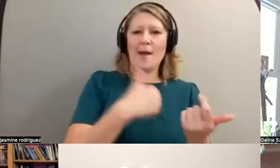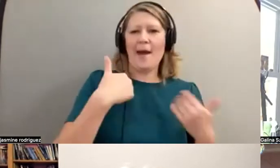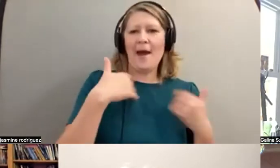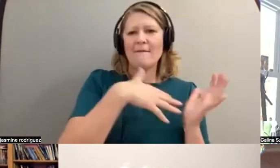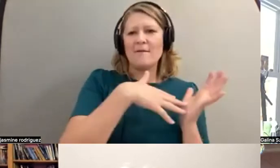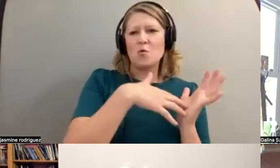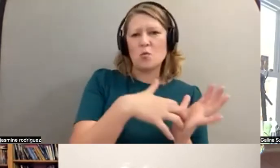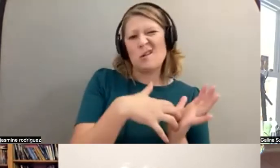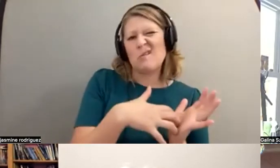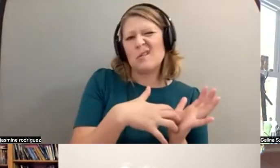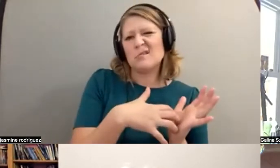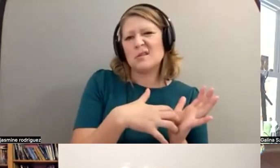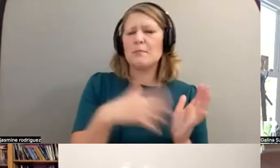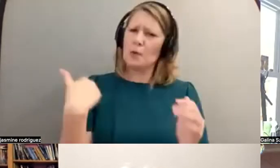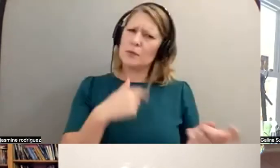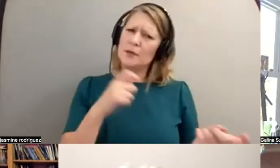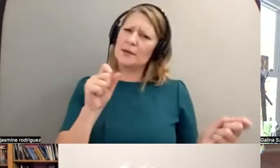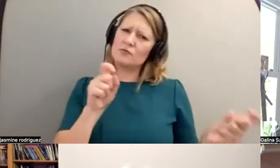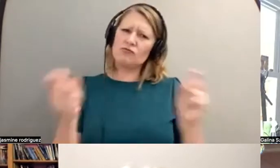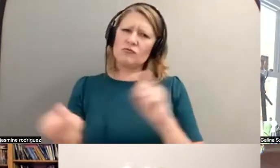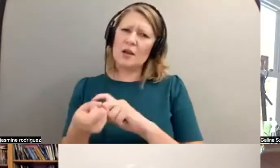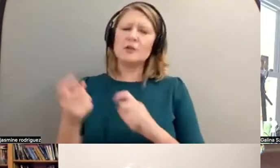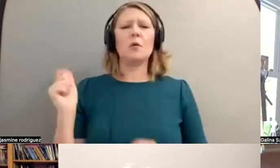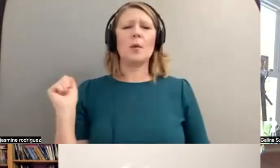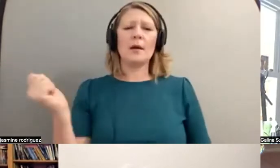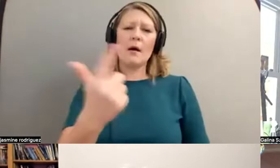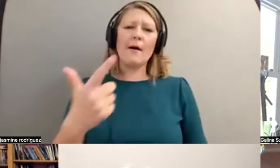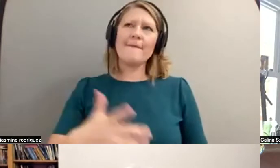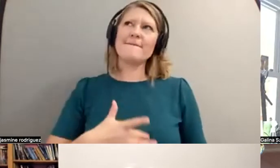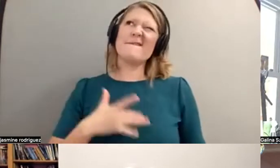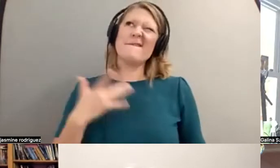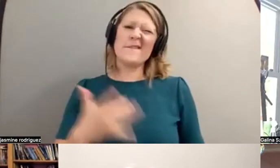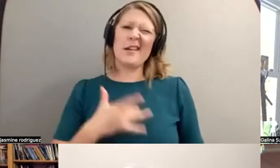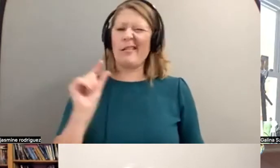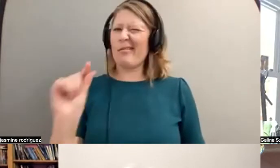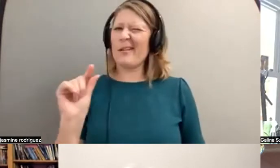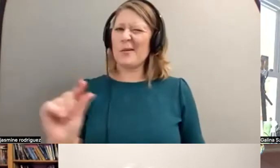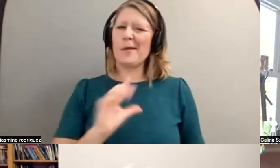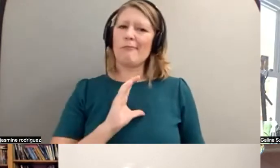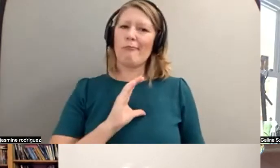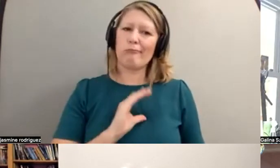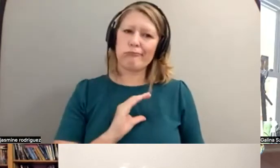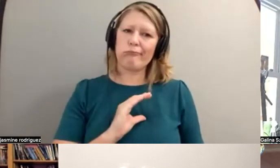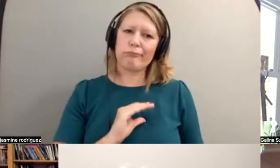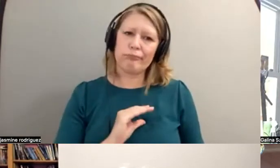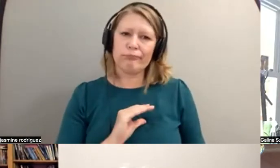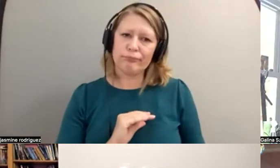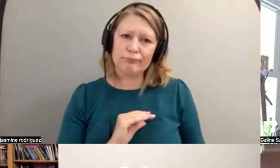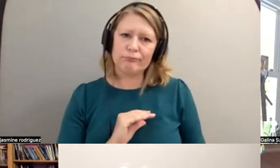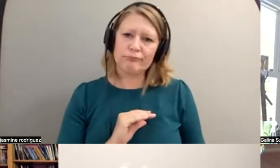that he is already a little bit diminished. When we can see that everything has a meaning,